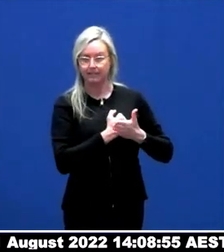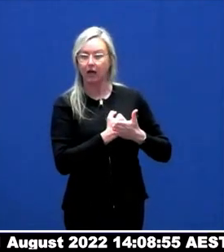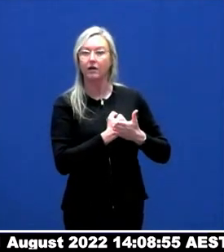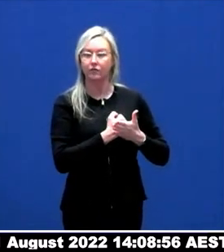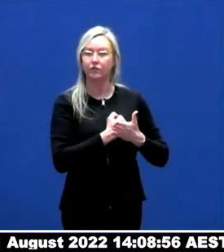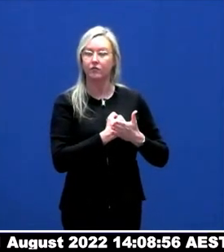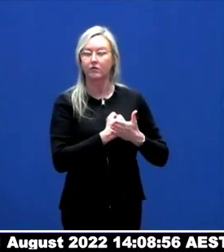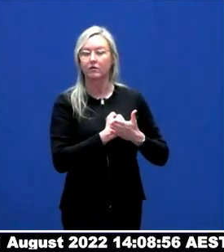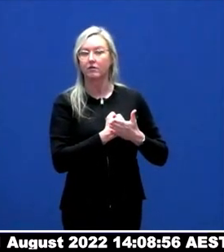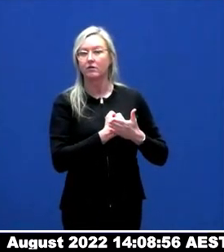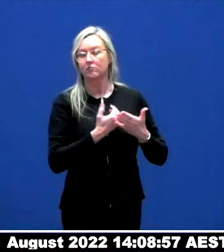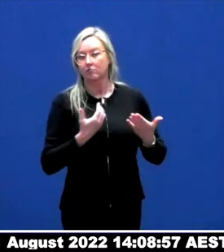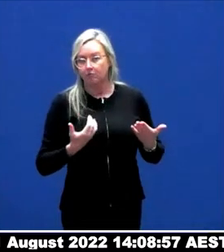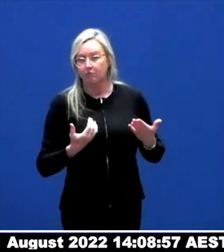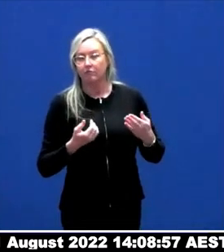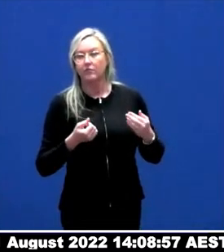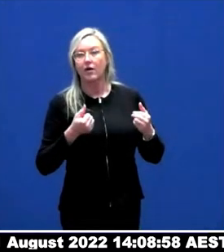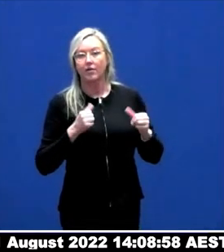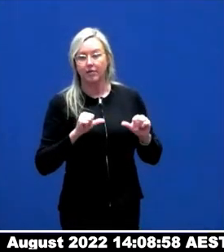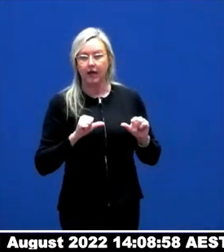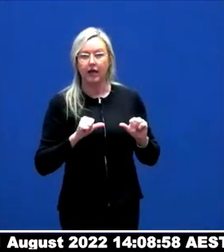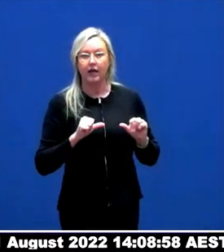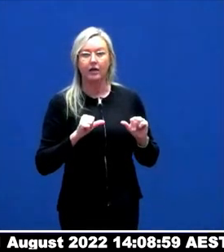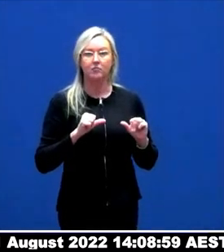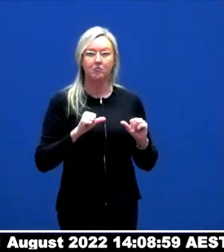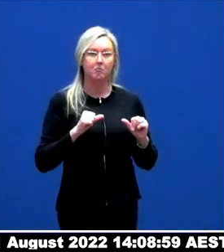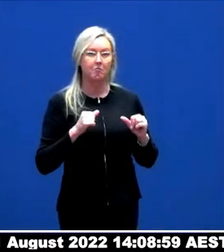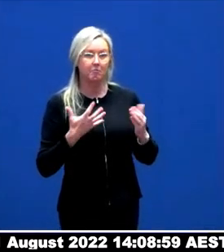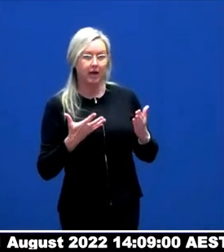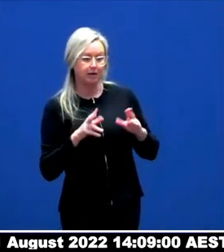it's time that the person, or the participant lives independently from the